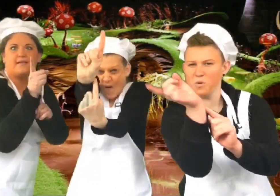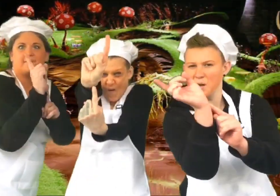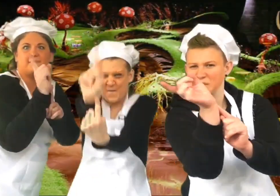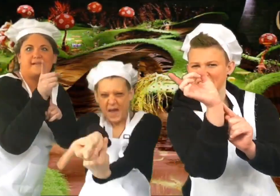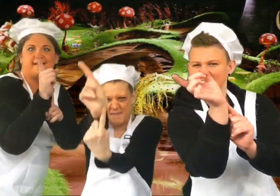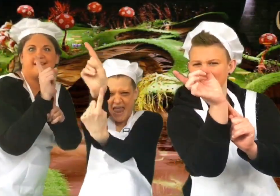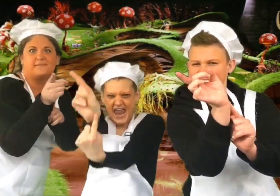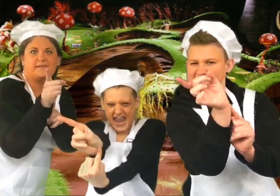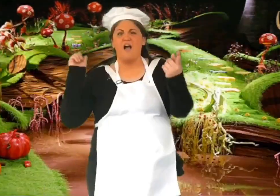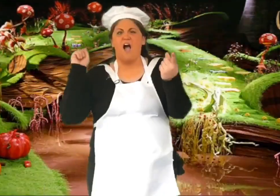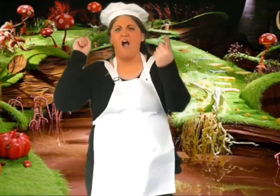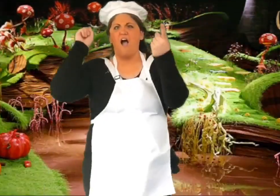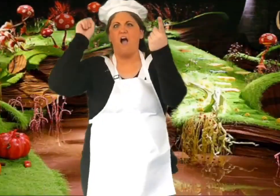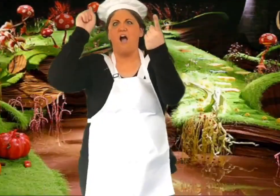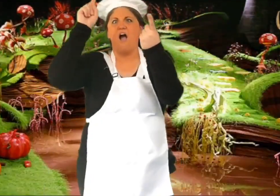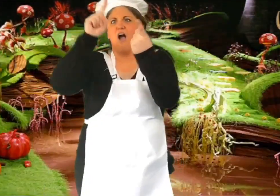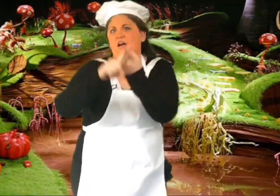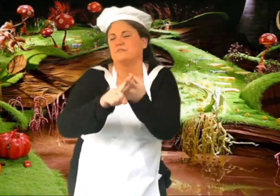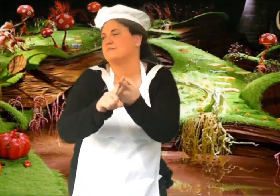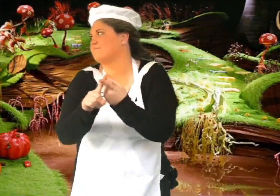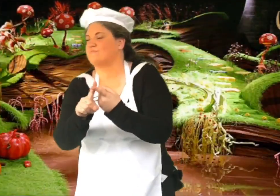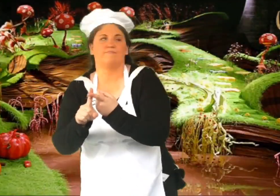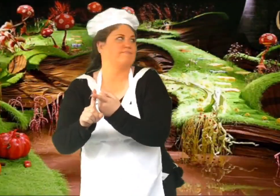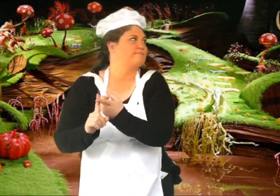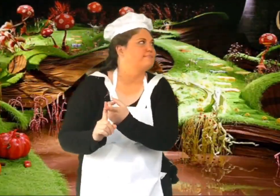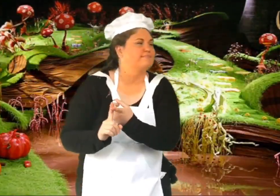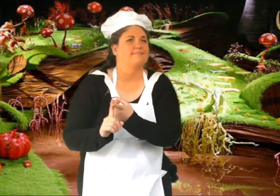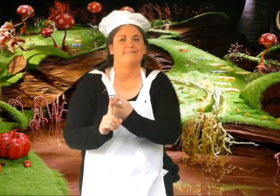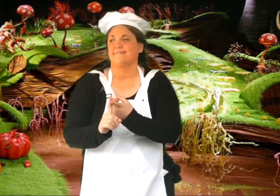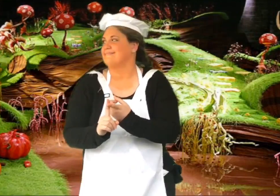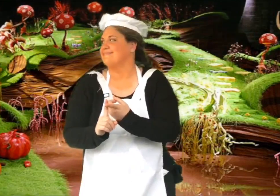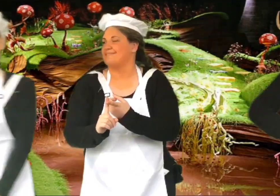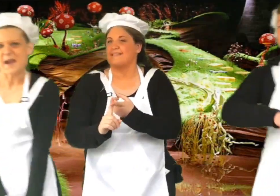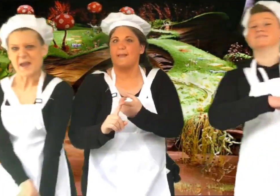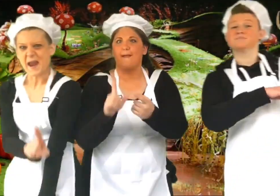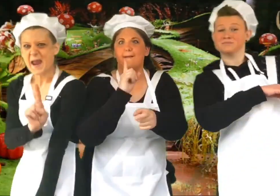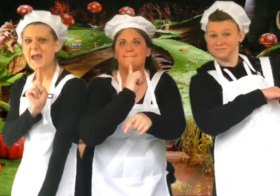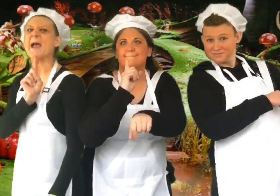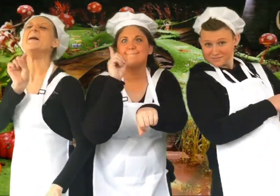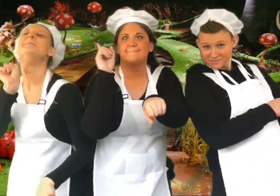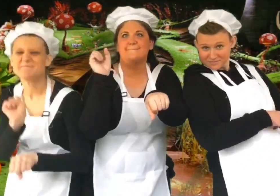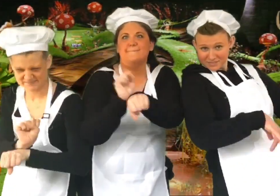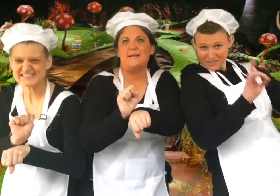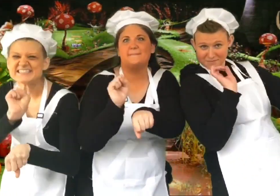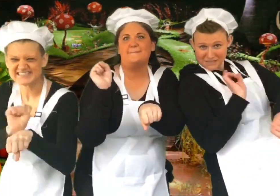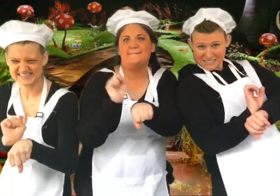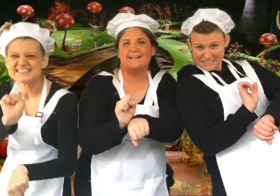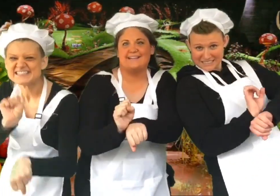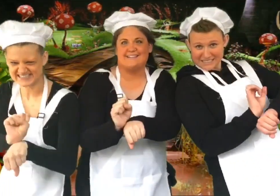Until we’re absolutely sure